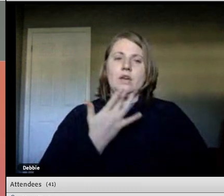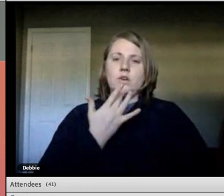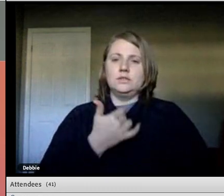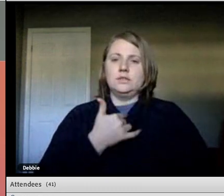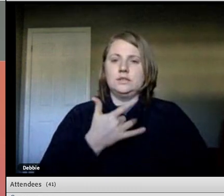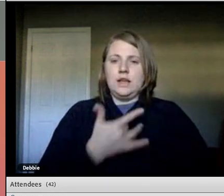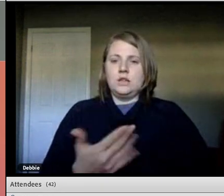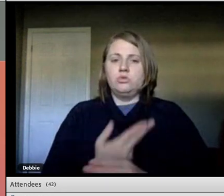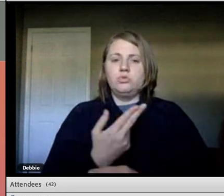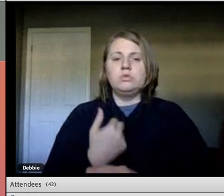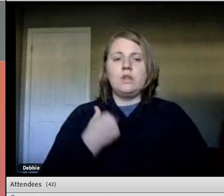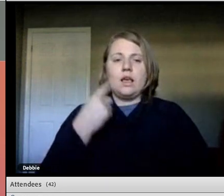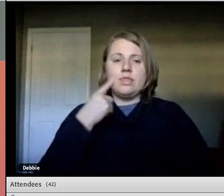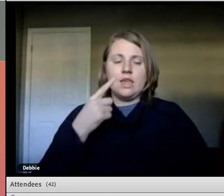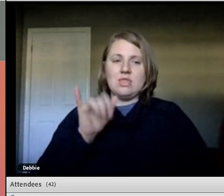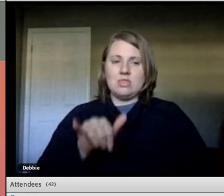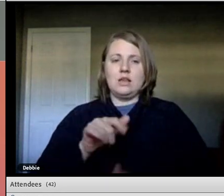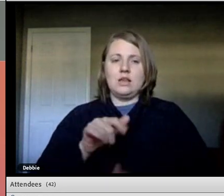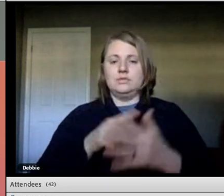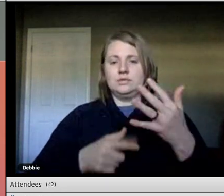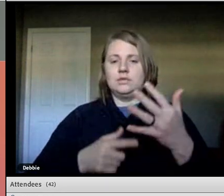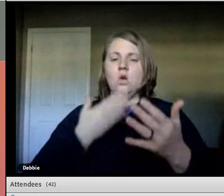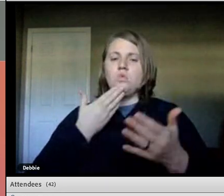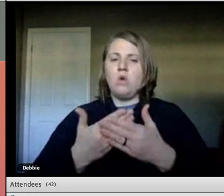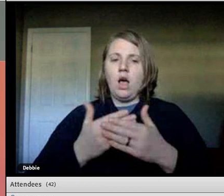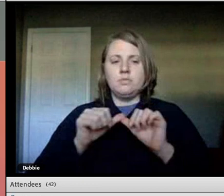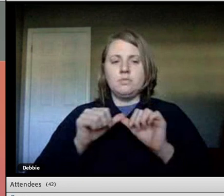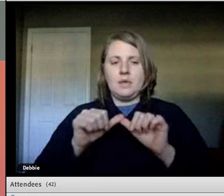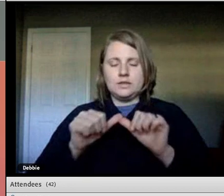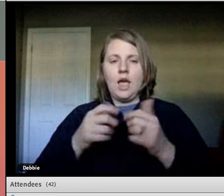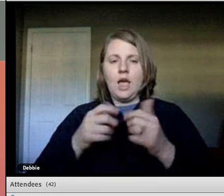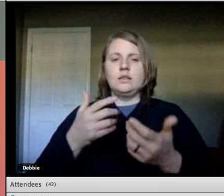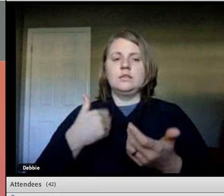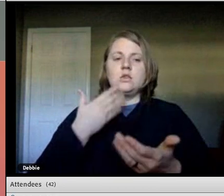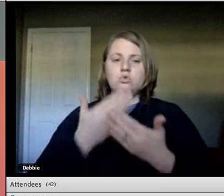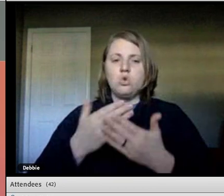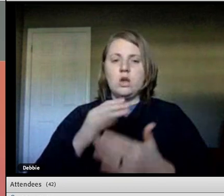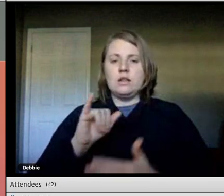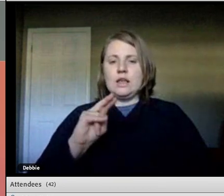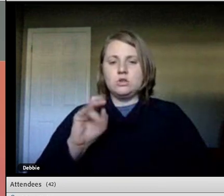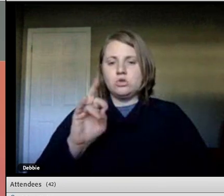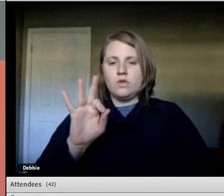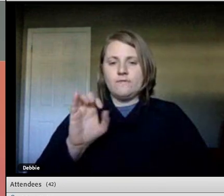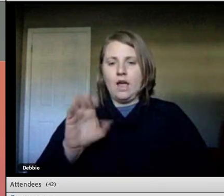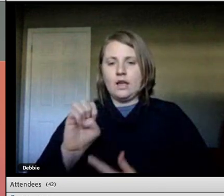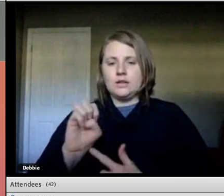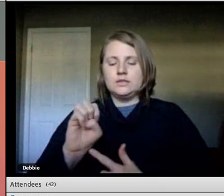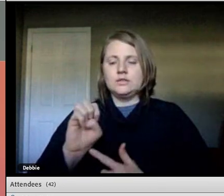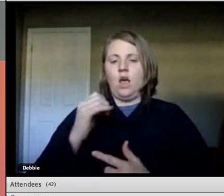They have a good interface. I'll tell you what level of training I think it involves. They often have have really good support networks